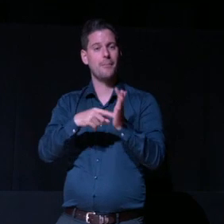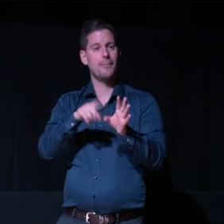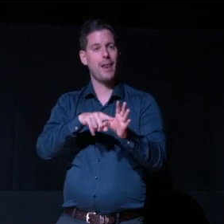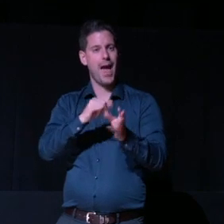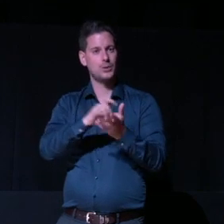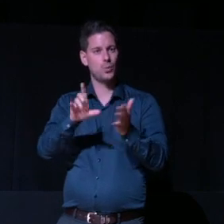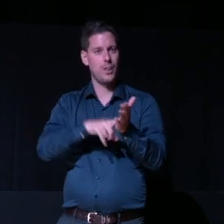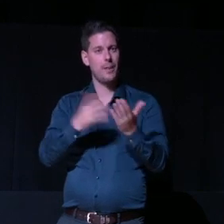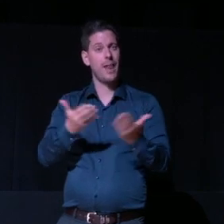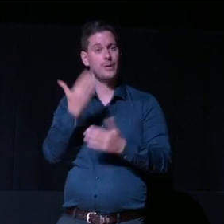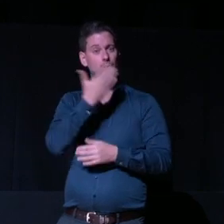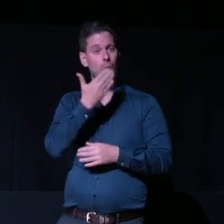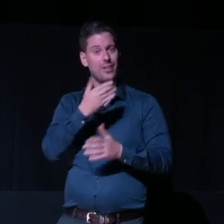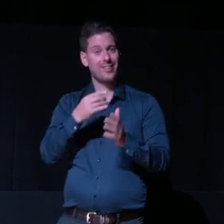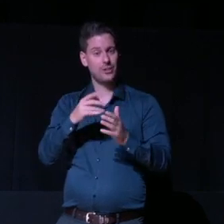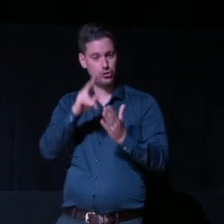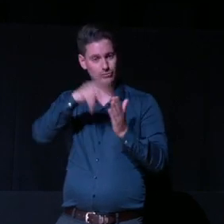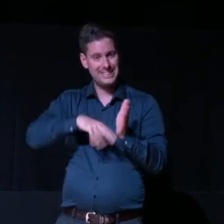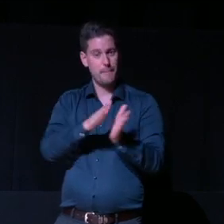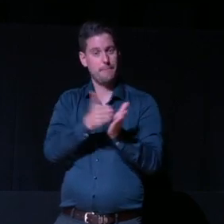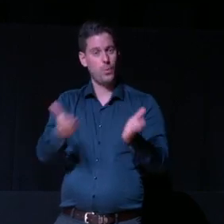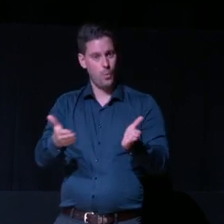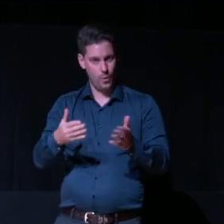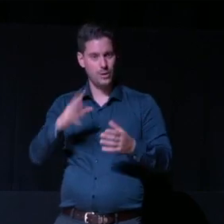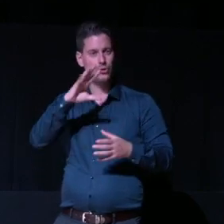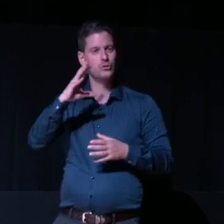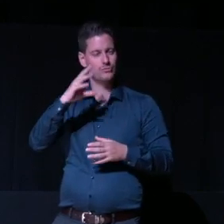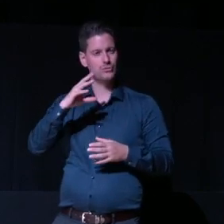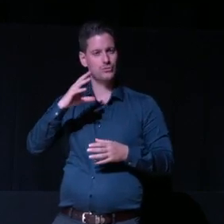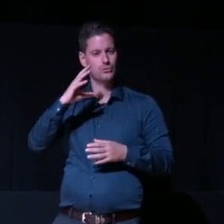reading a children's book in drag and a South Australian